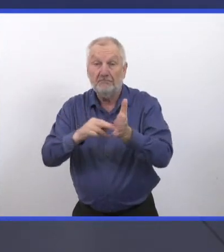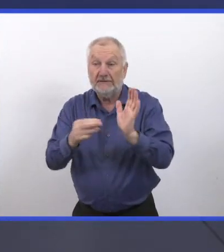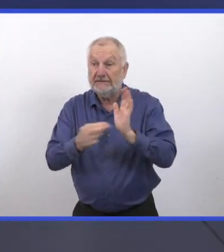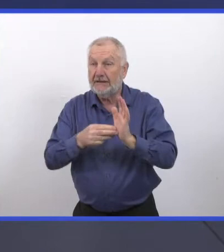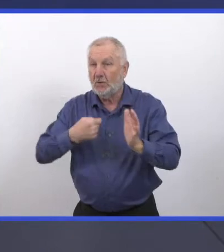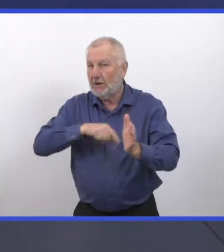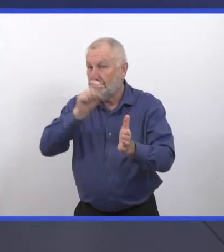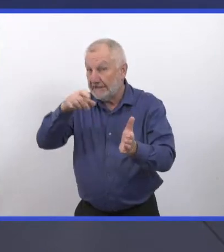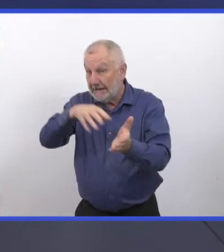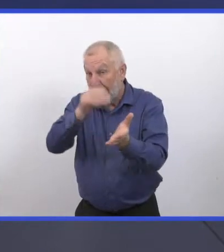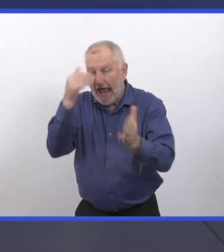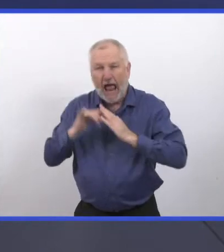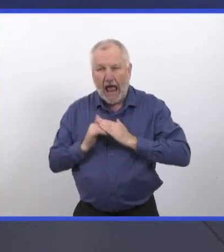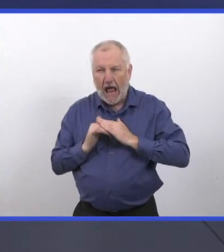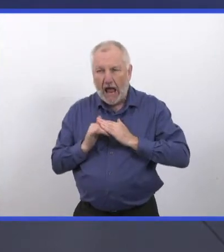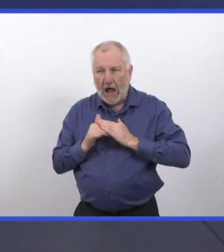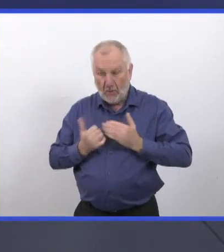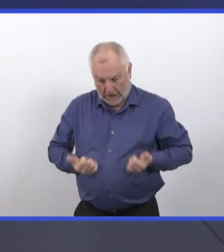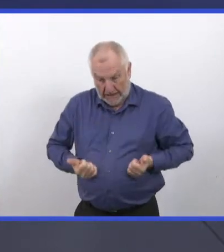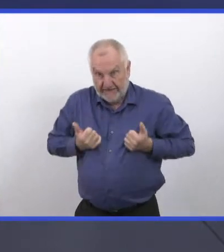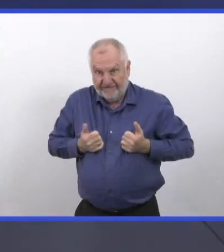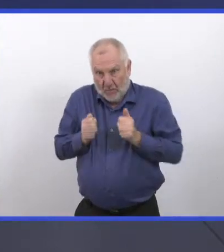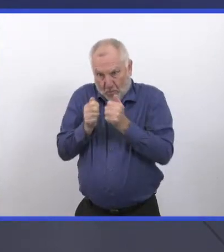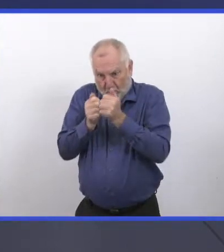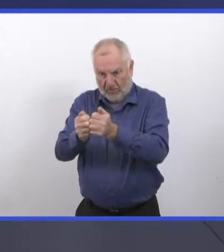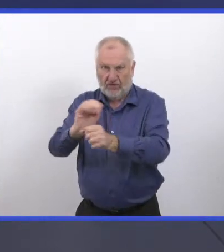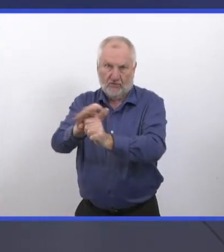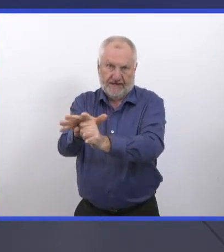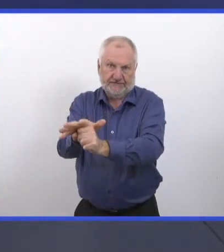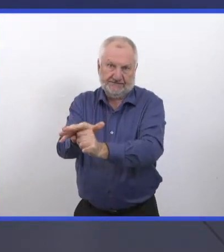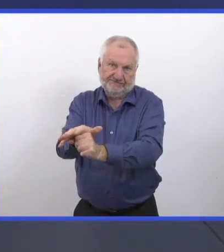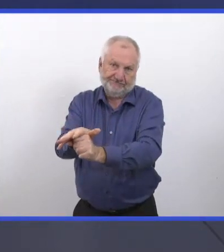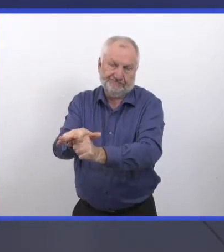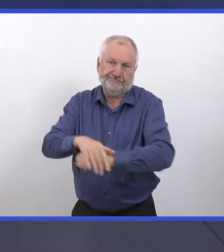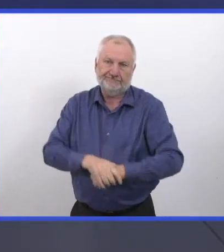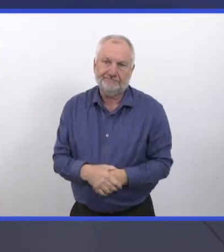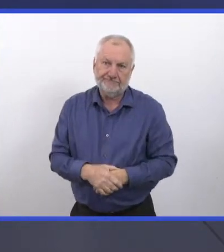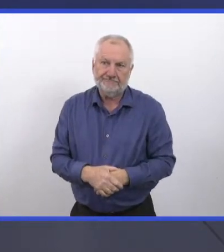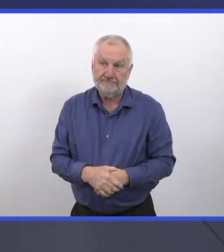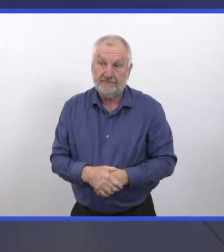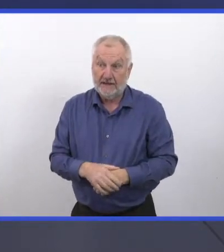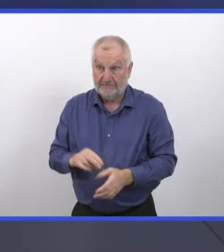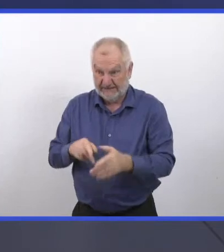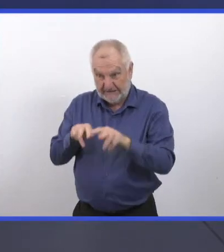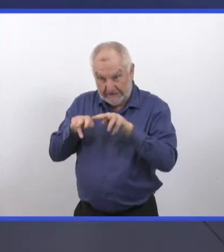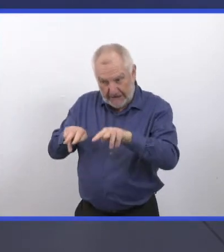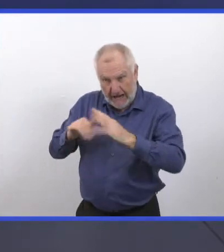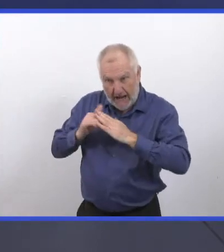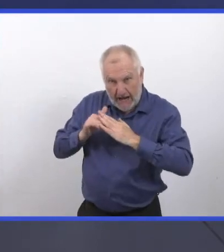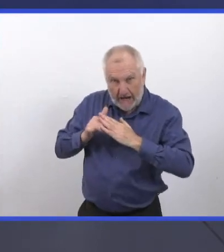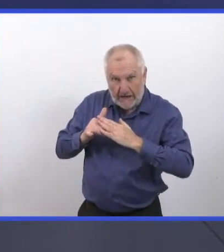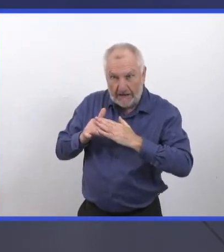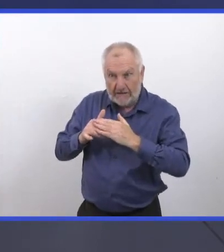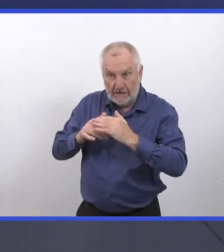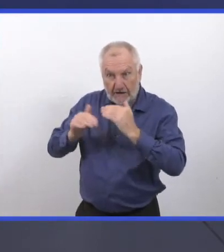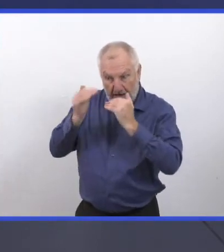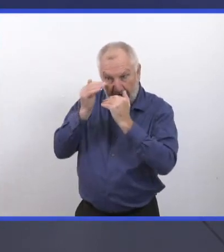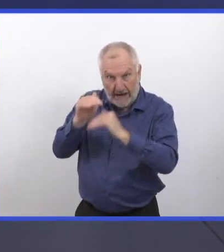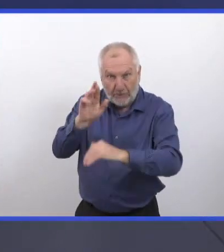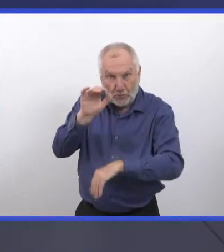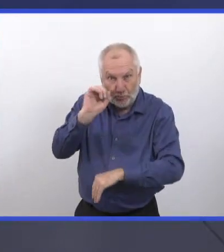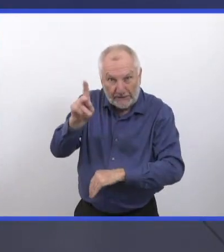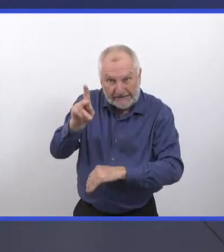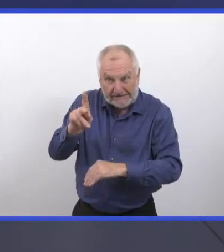So at the present time, we're comfortable saying that one would be immune for 90 days after having a lab confirmed COVID-19 infection